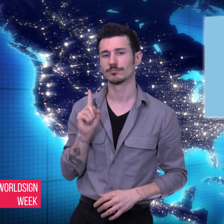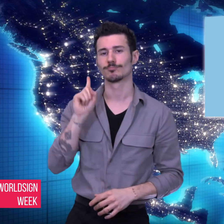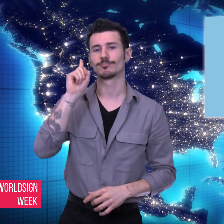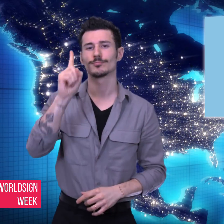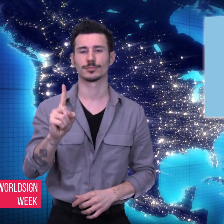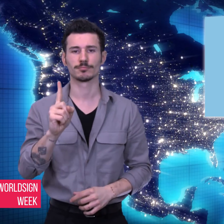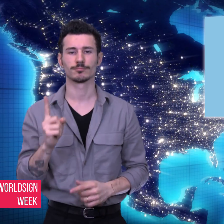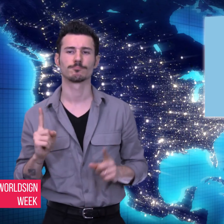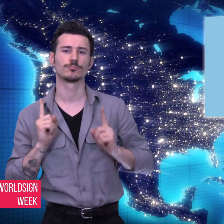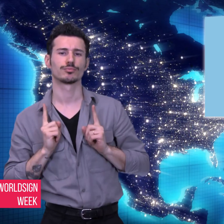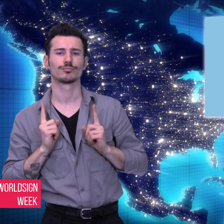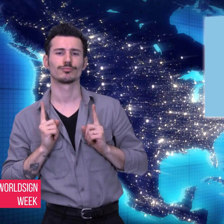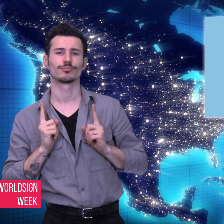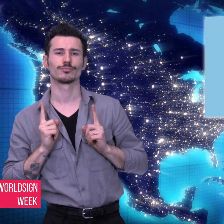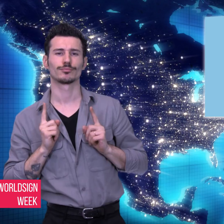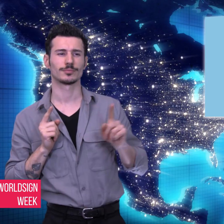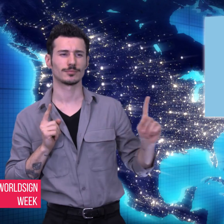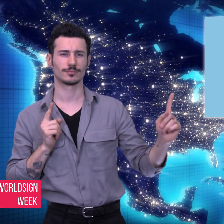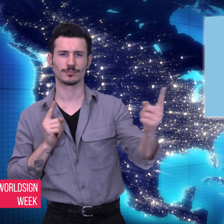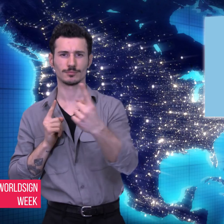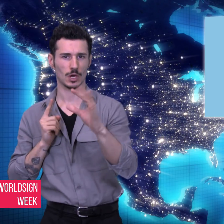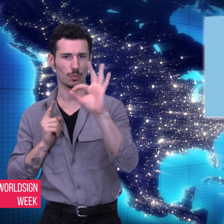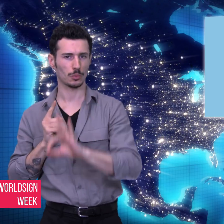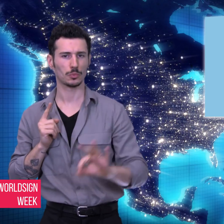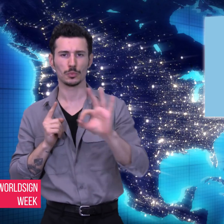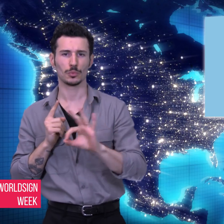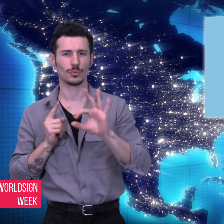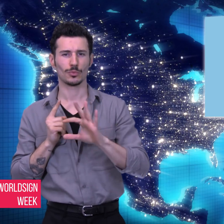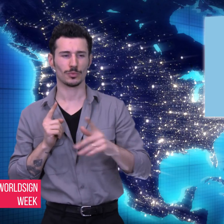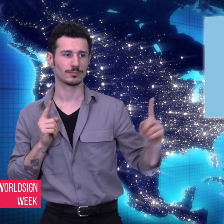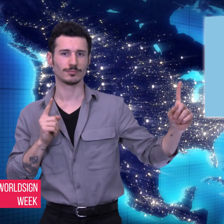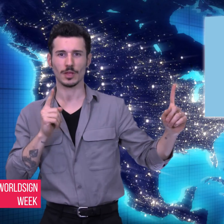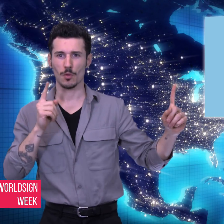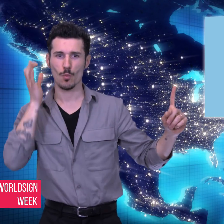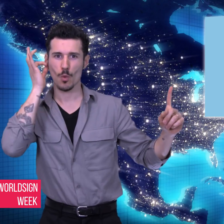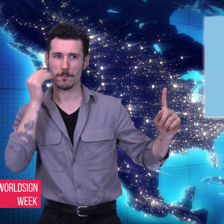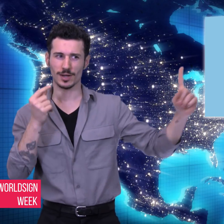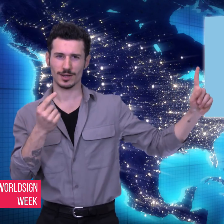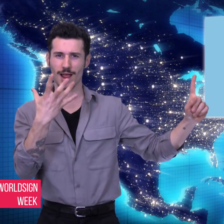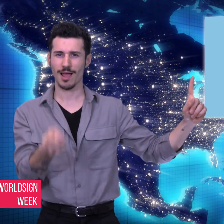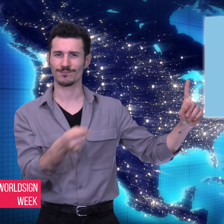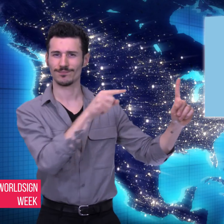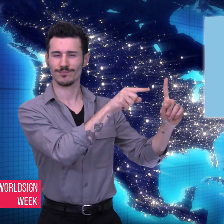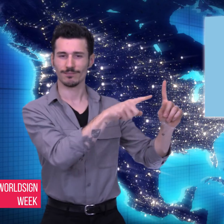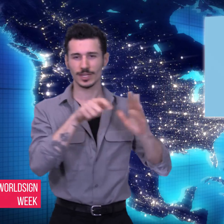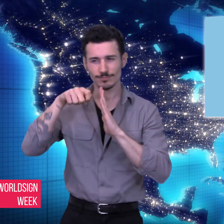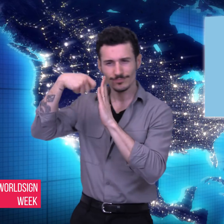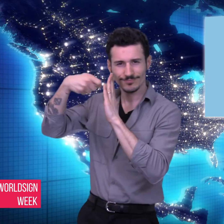who videotaped Robert looking for Benny and took